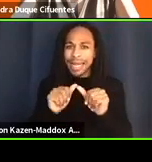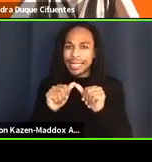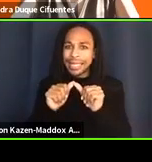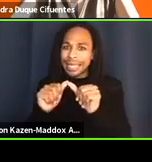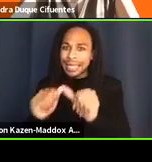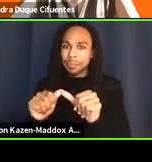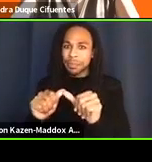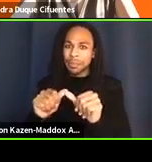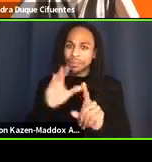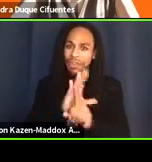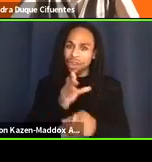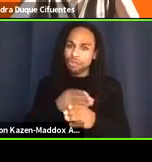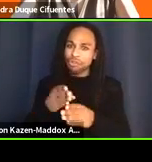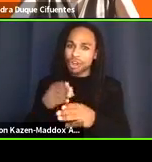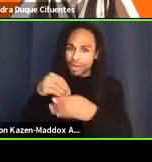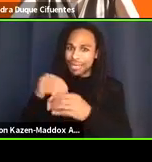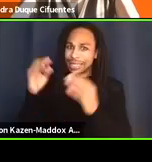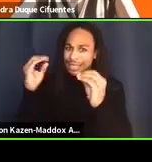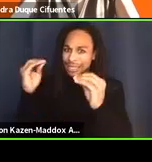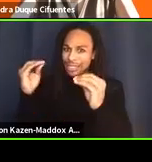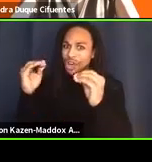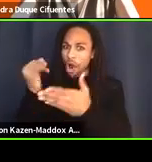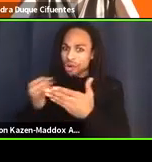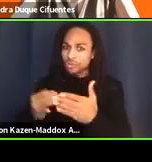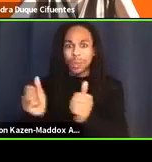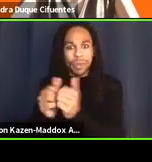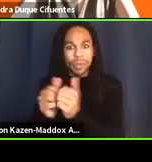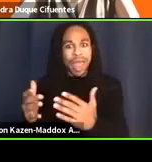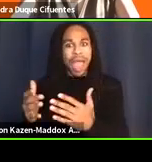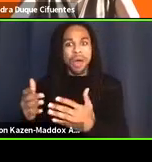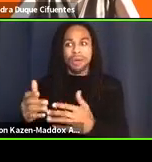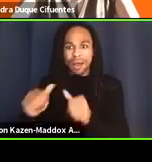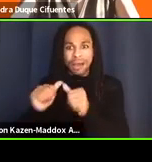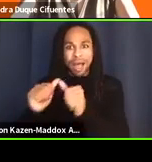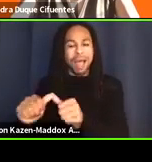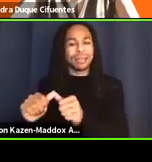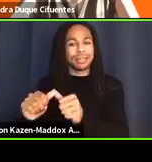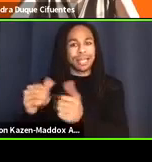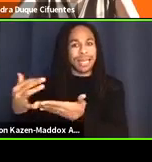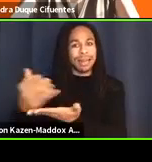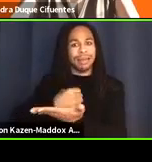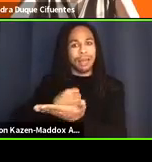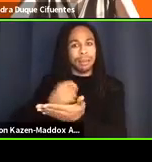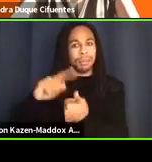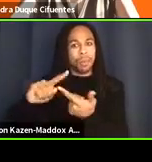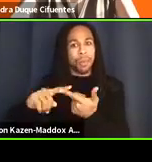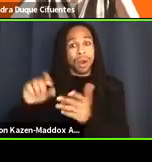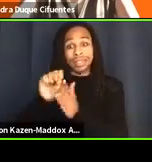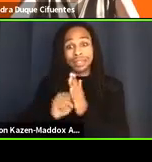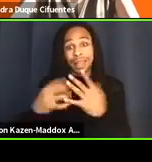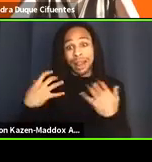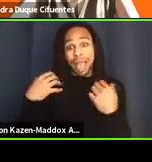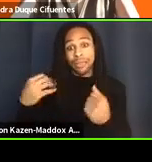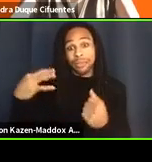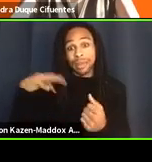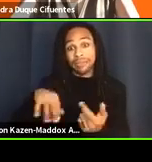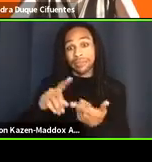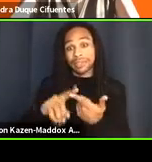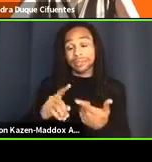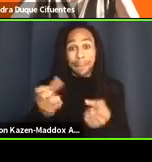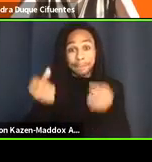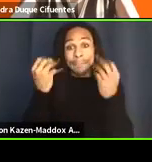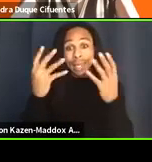can I compete with free? Many institutions have pivoted to offering spectacular content,